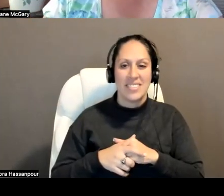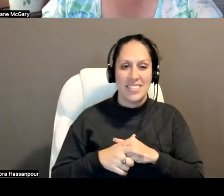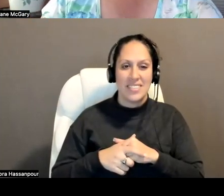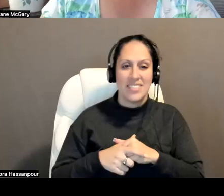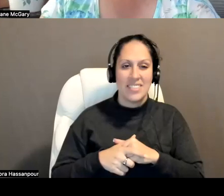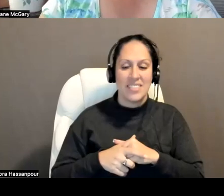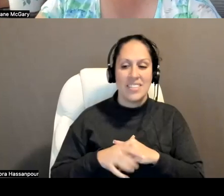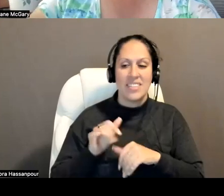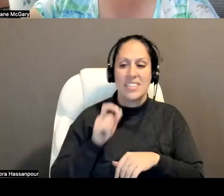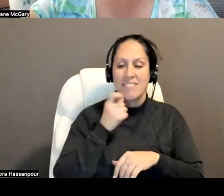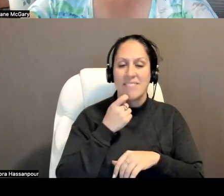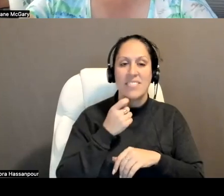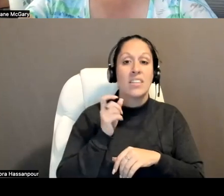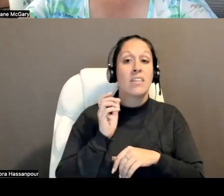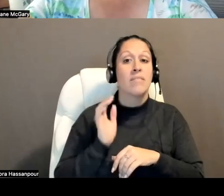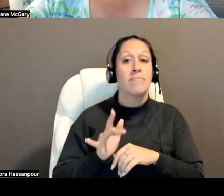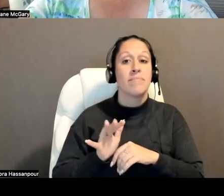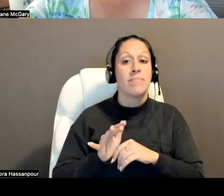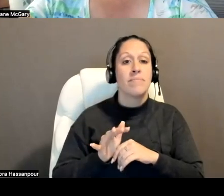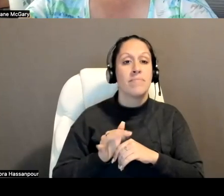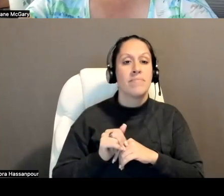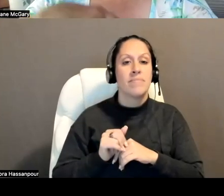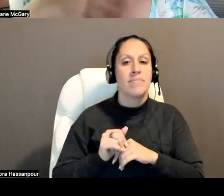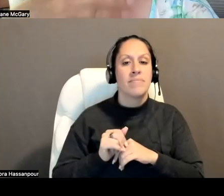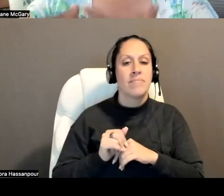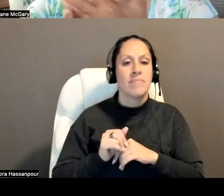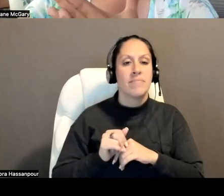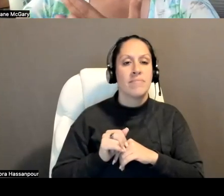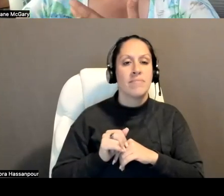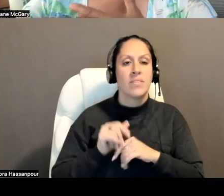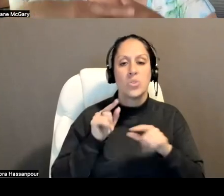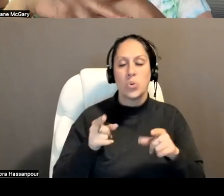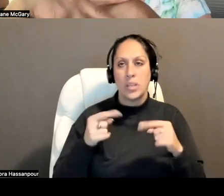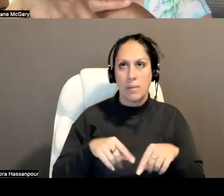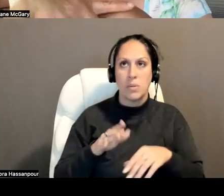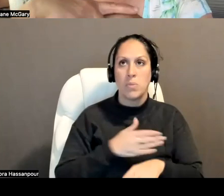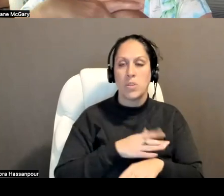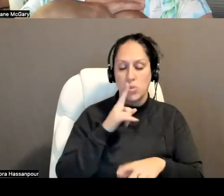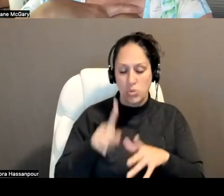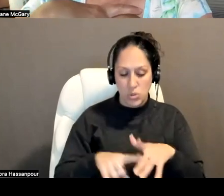That's neat. Um, so, you came to music because you started as little children.